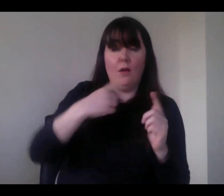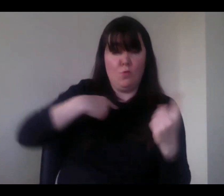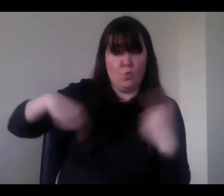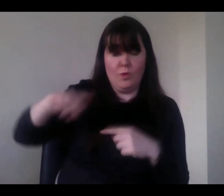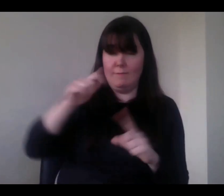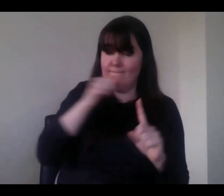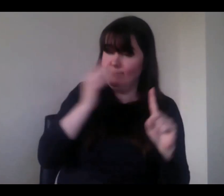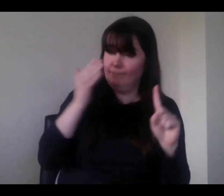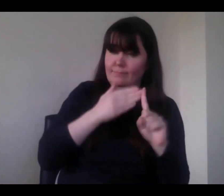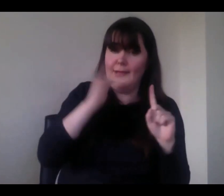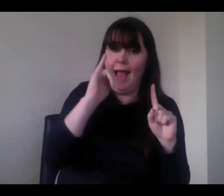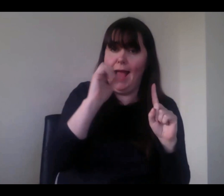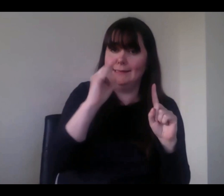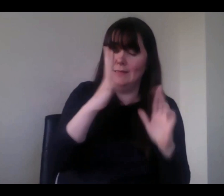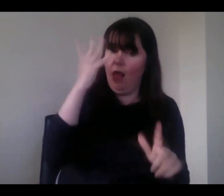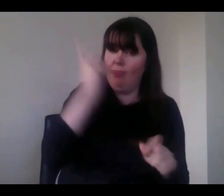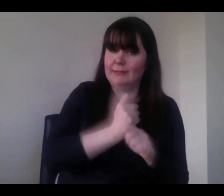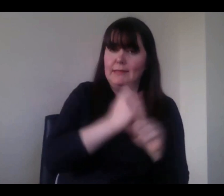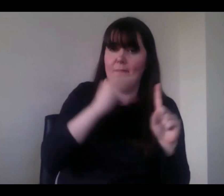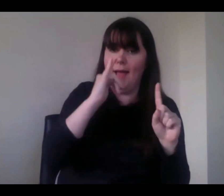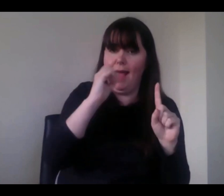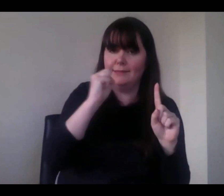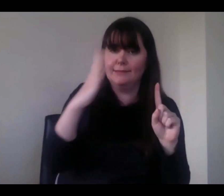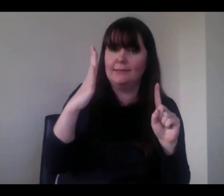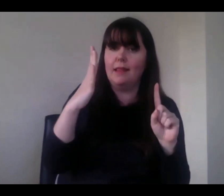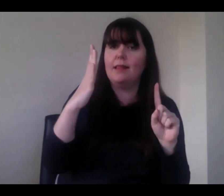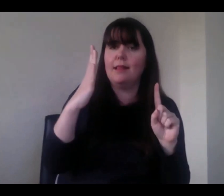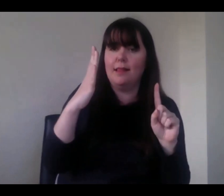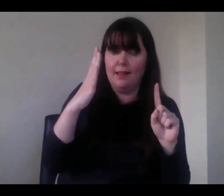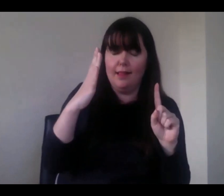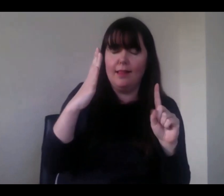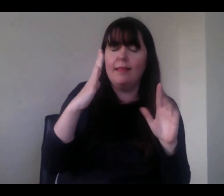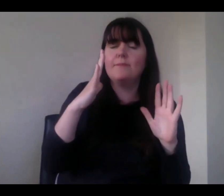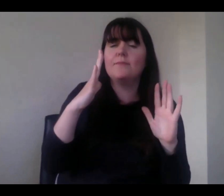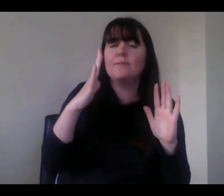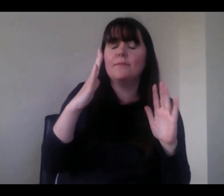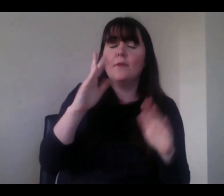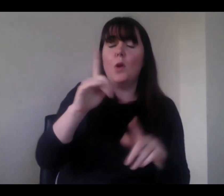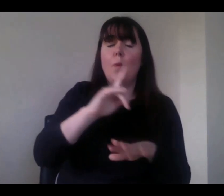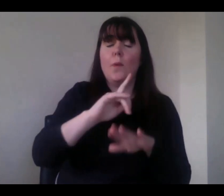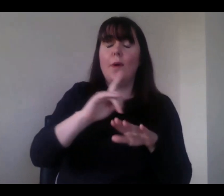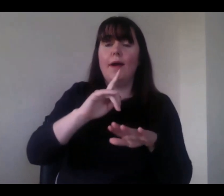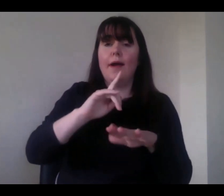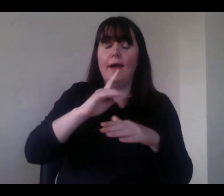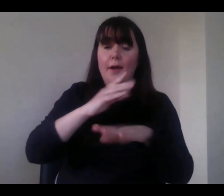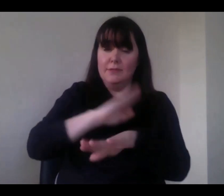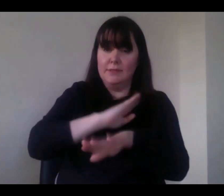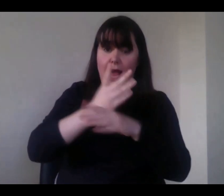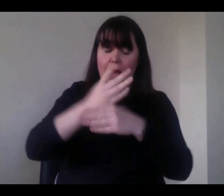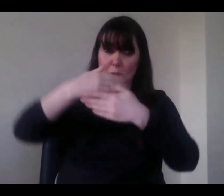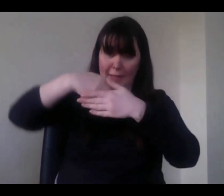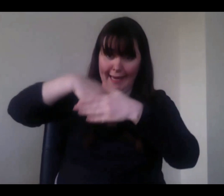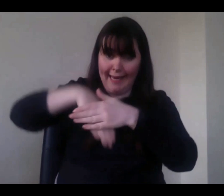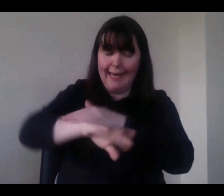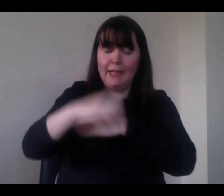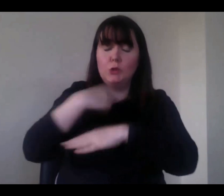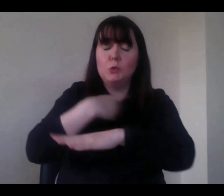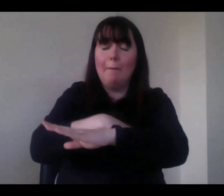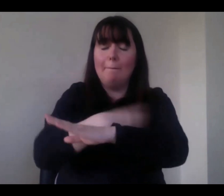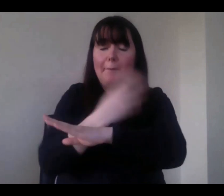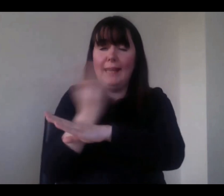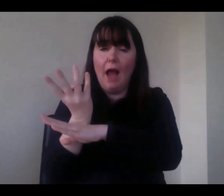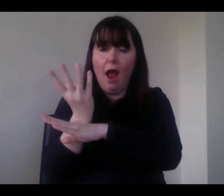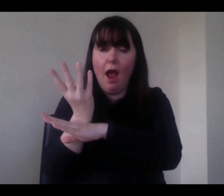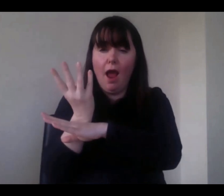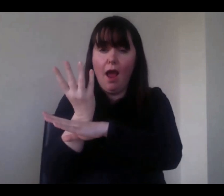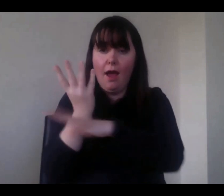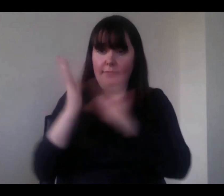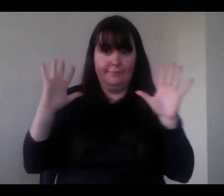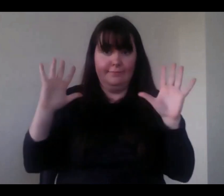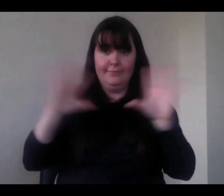So our production fronted Irish Sign Language and our sign language users completely.